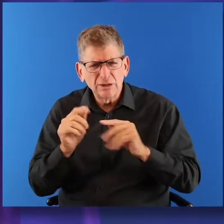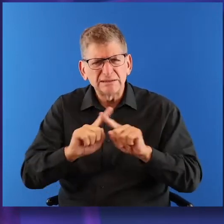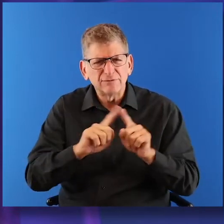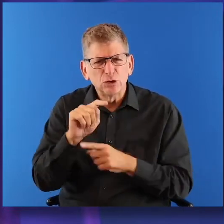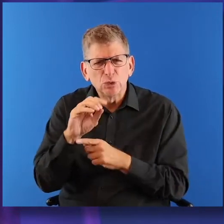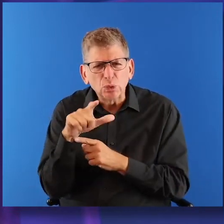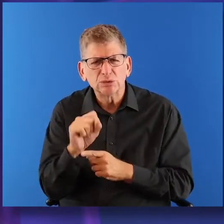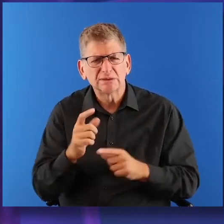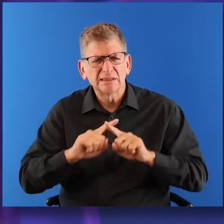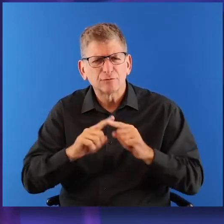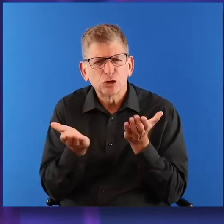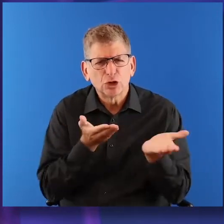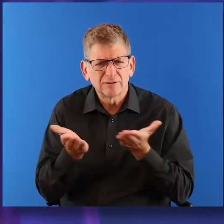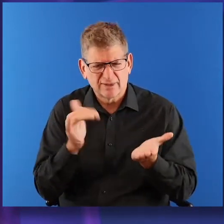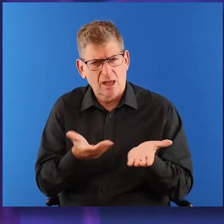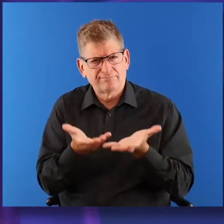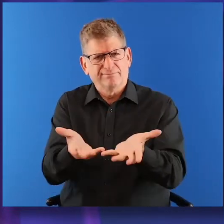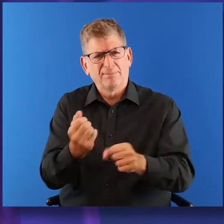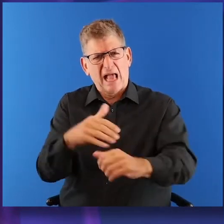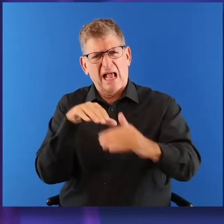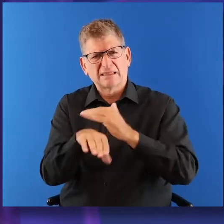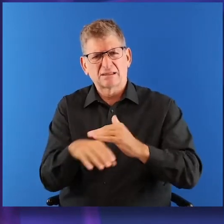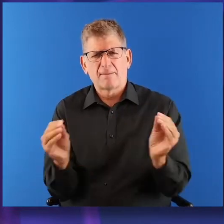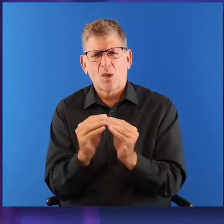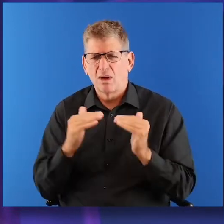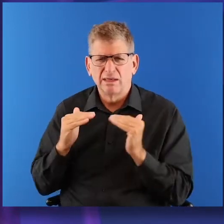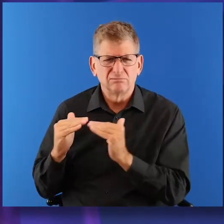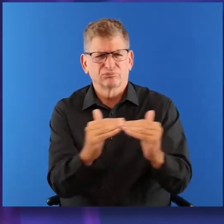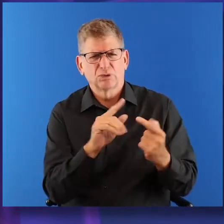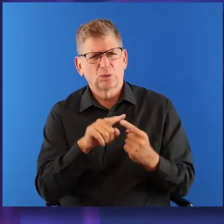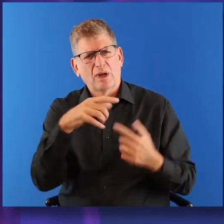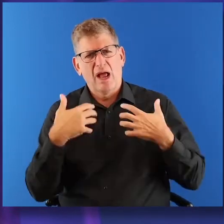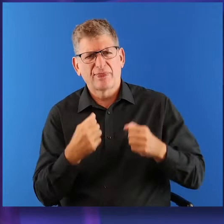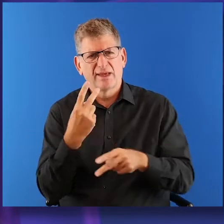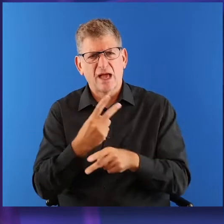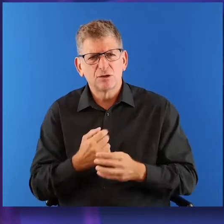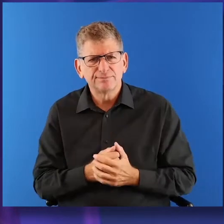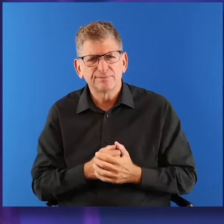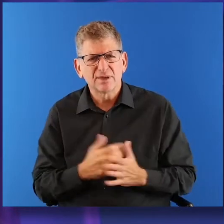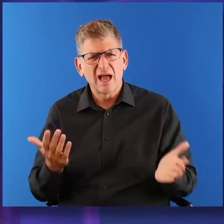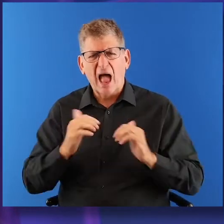more time with their patients and provide people everywhere with the highly personalized and precisely